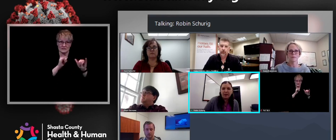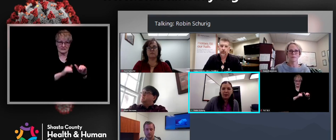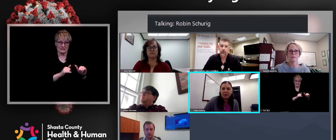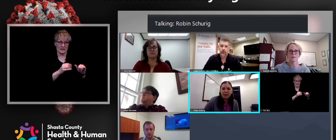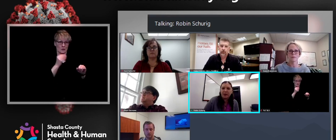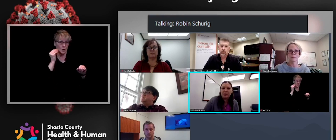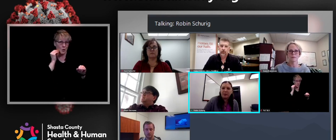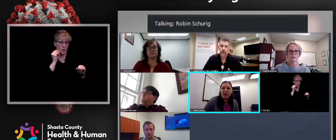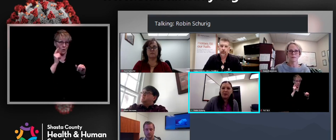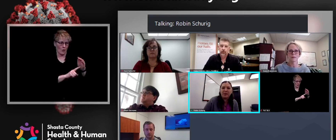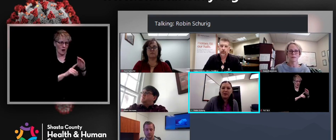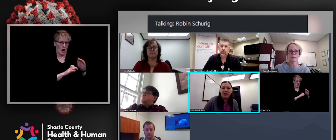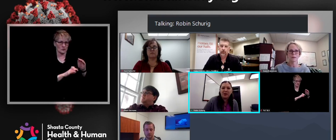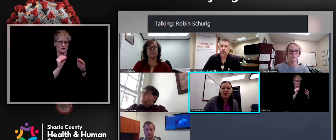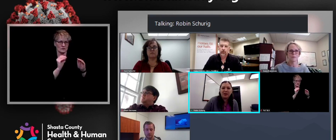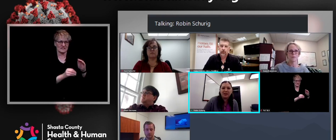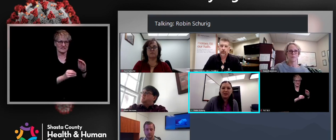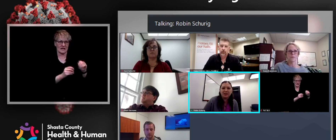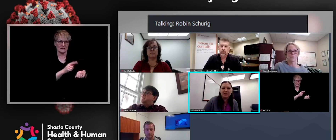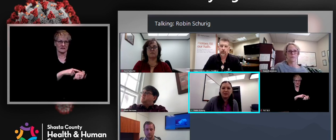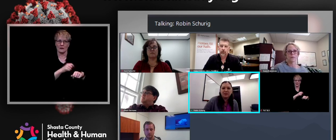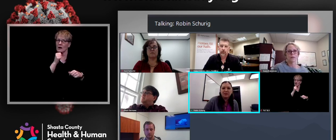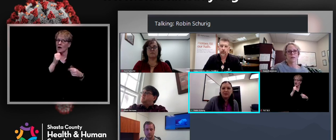then no, I don't think we would recommend that they go and get tested.